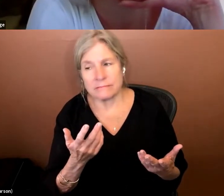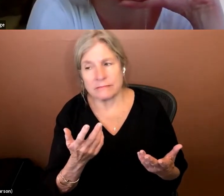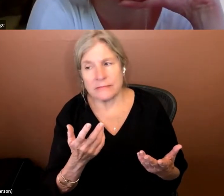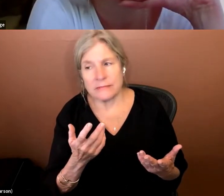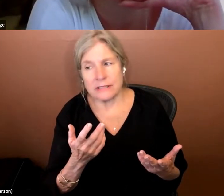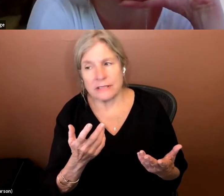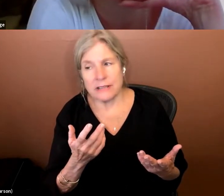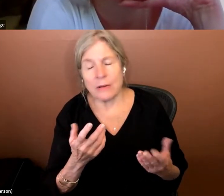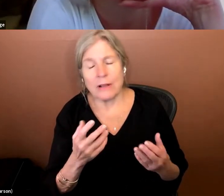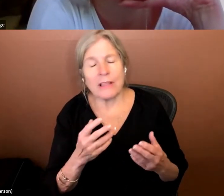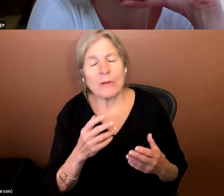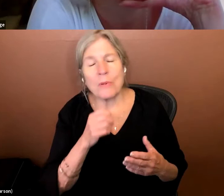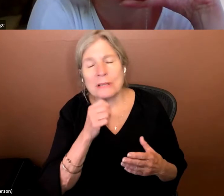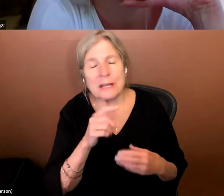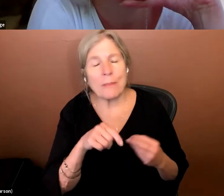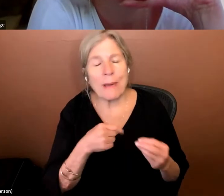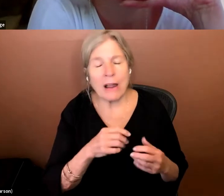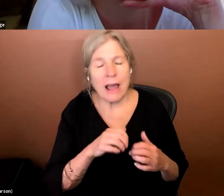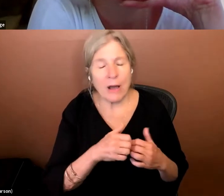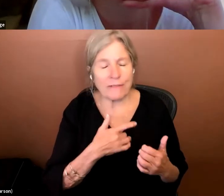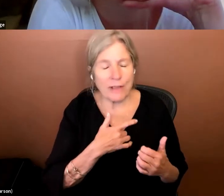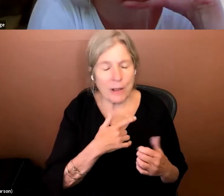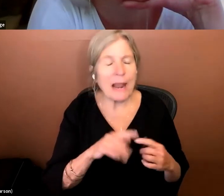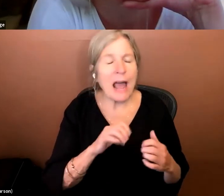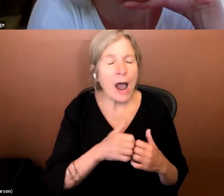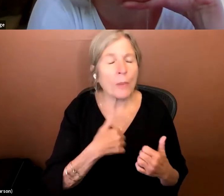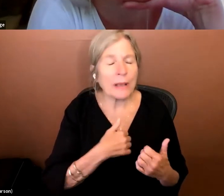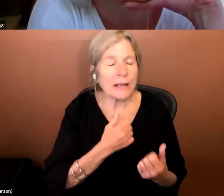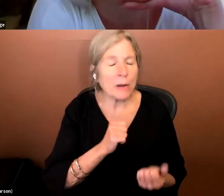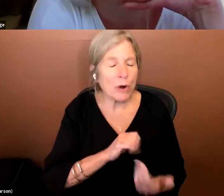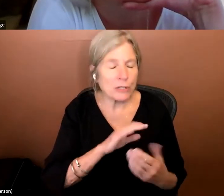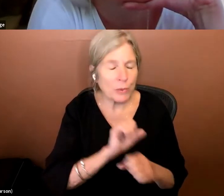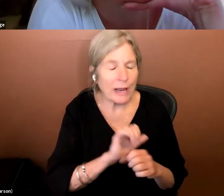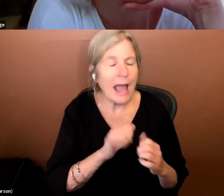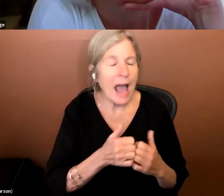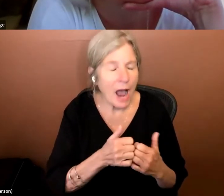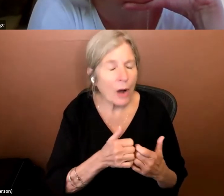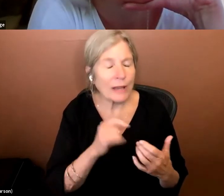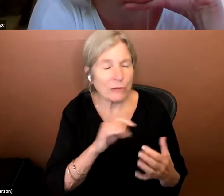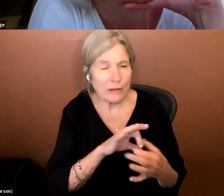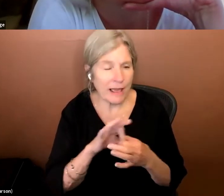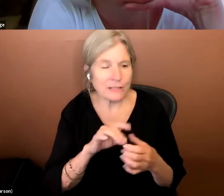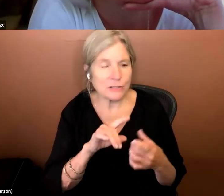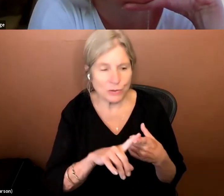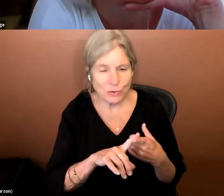concept of how we can approach work, how we can understand it. How it relates to the context, etc.